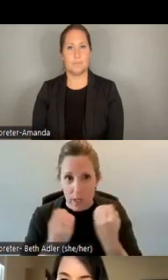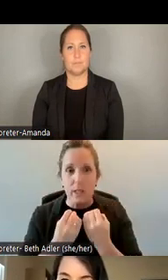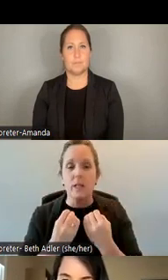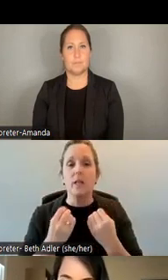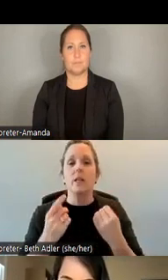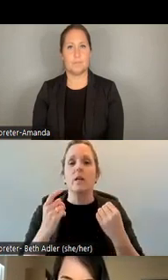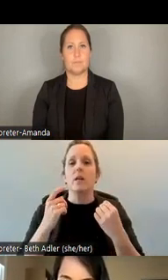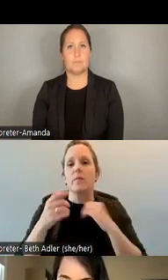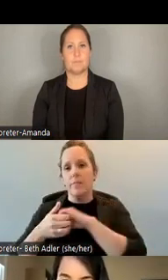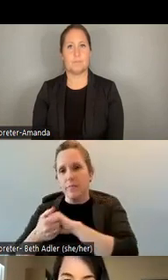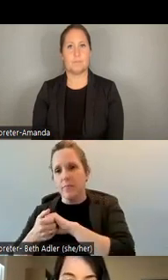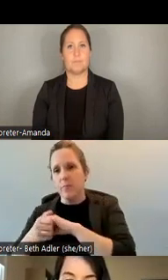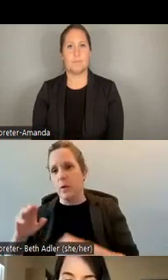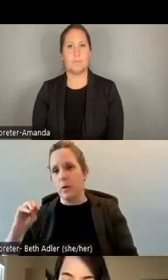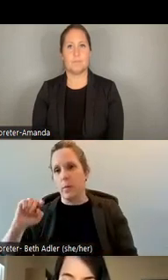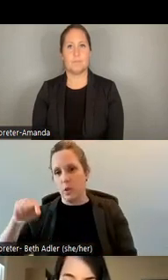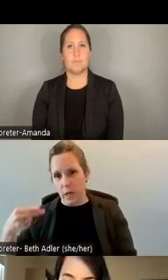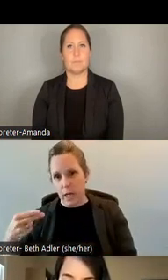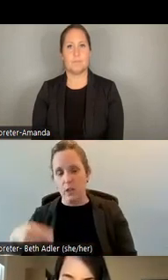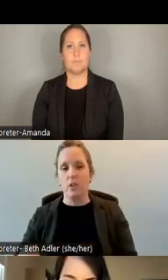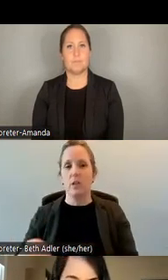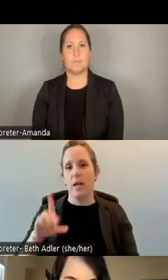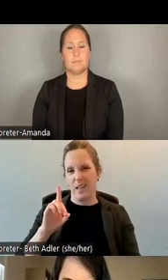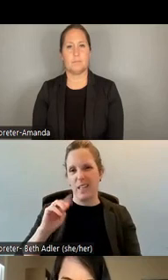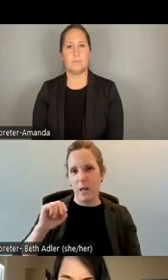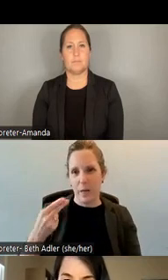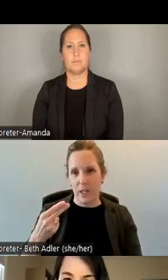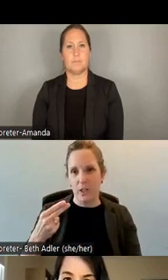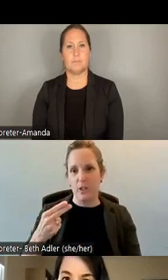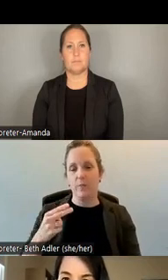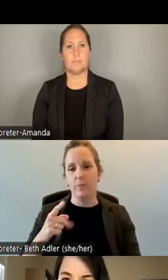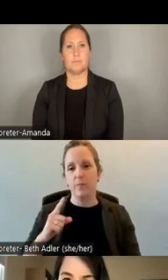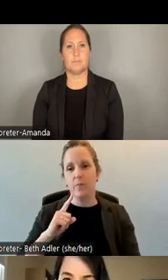partnership with Mass General um and with DMH which I greatly benefit from in residency and